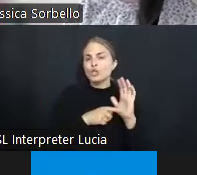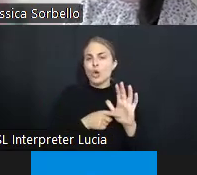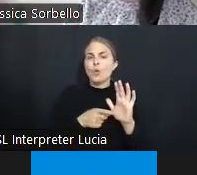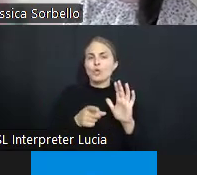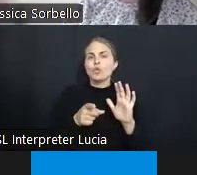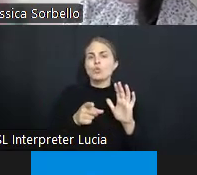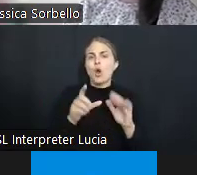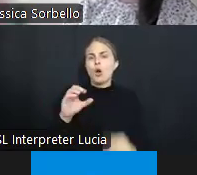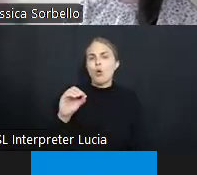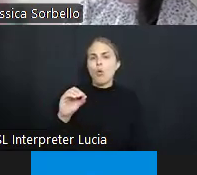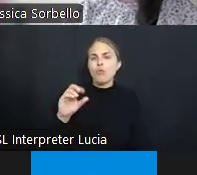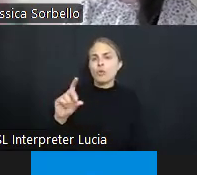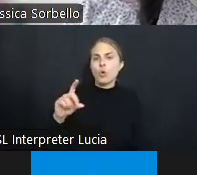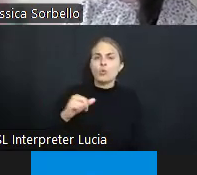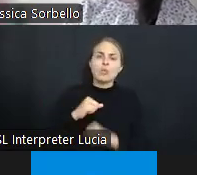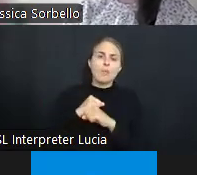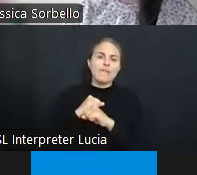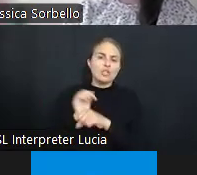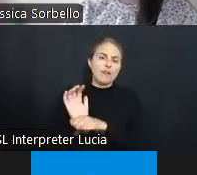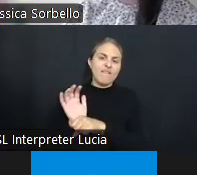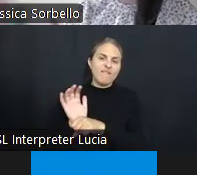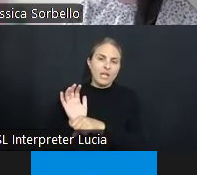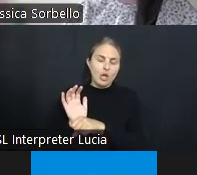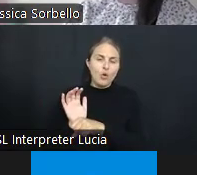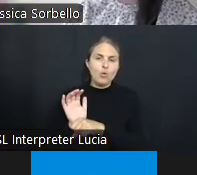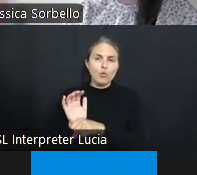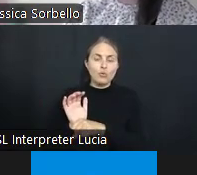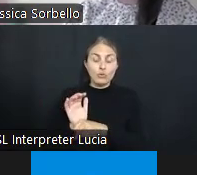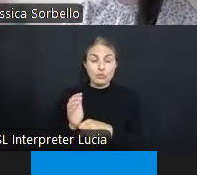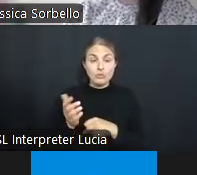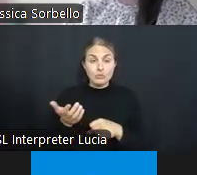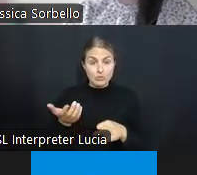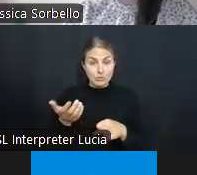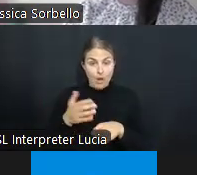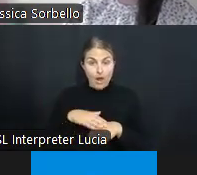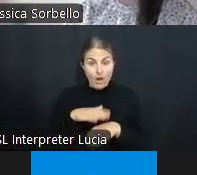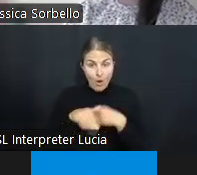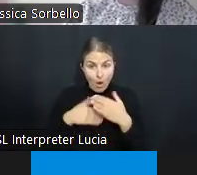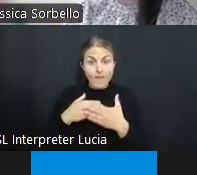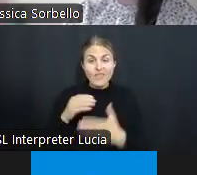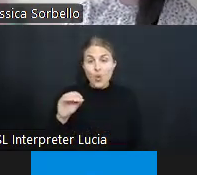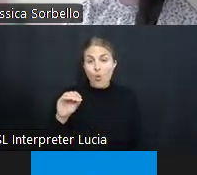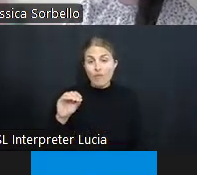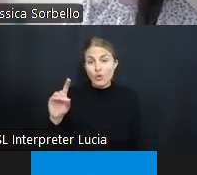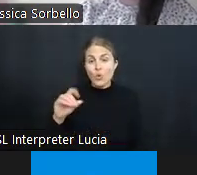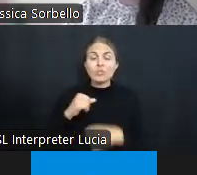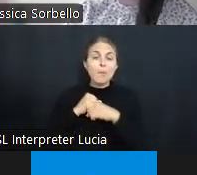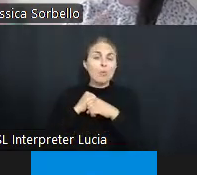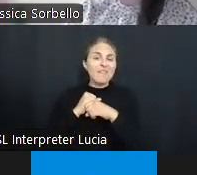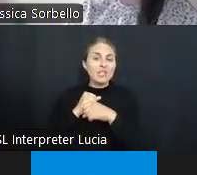prevention kits we are able to send out there is a QR code that get straight